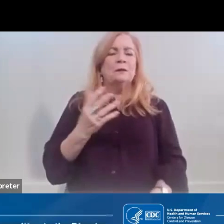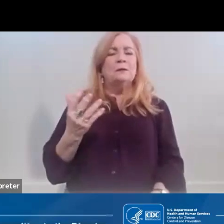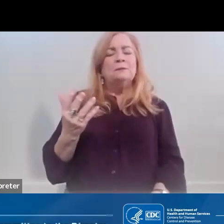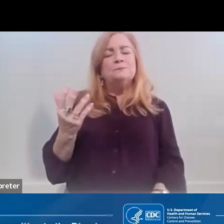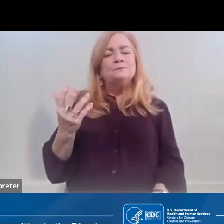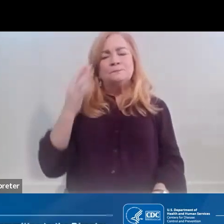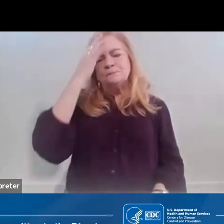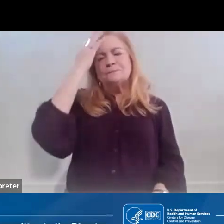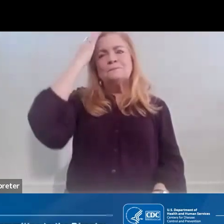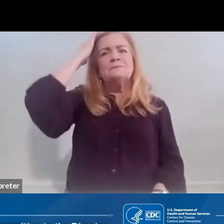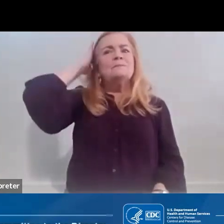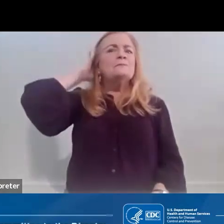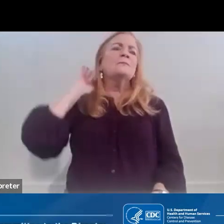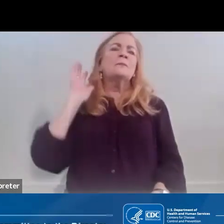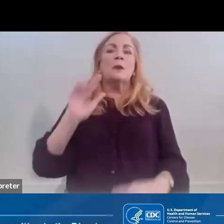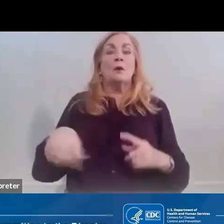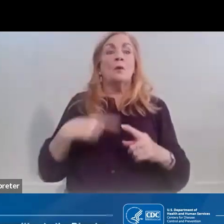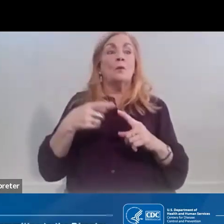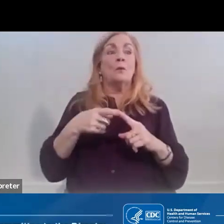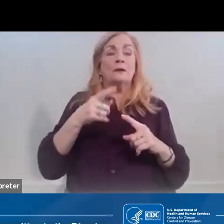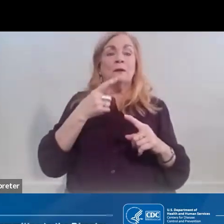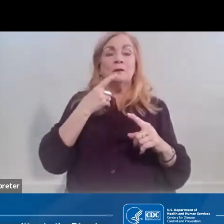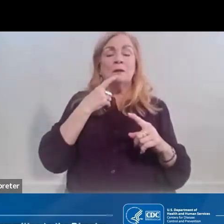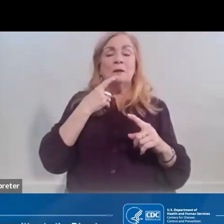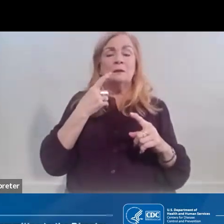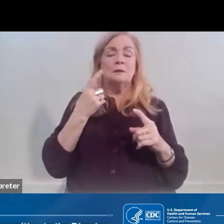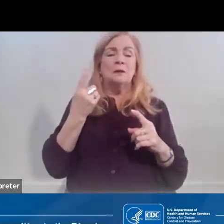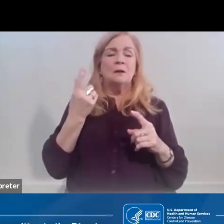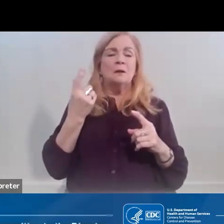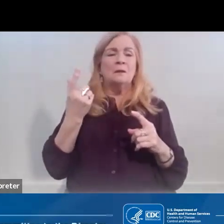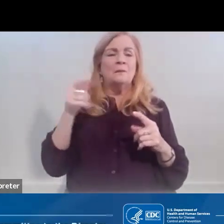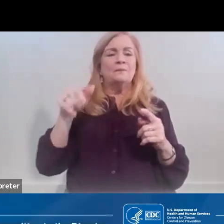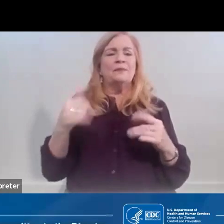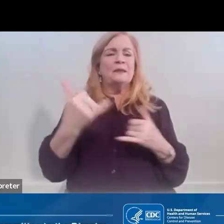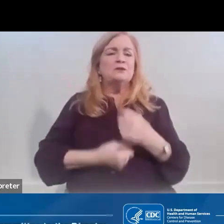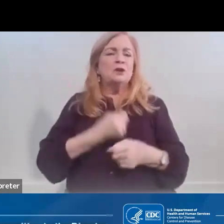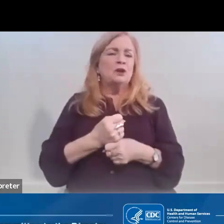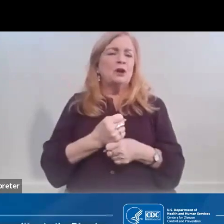As you know, when it gets implemented. So, you know, this year, just as an example,